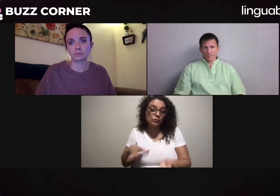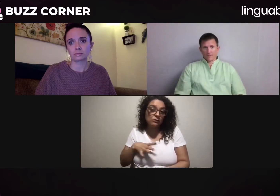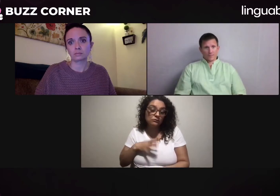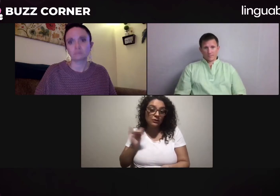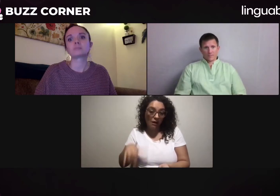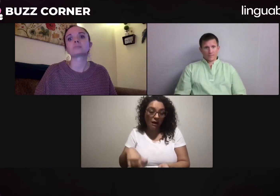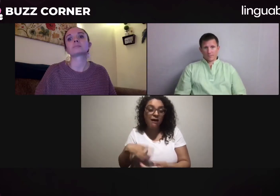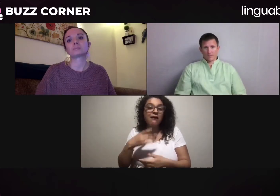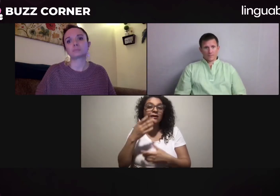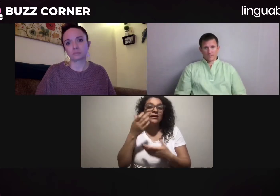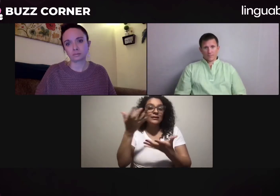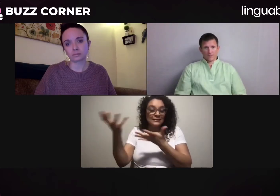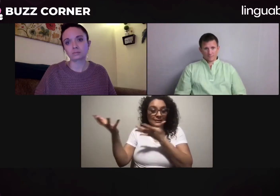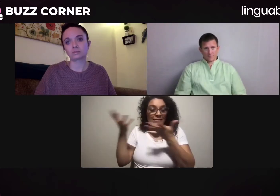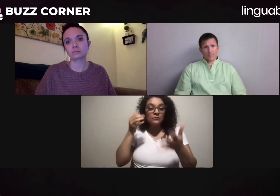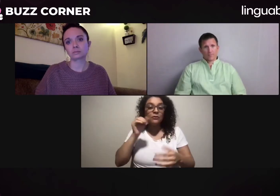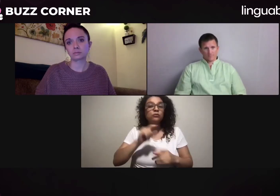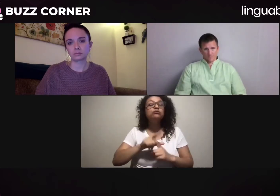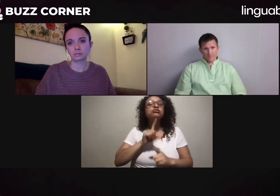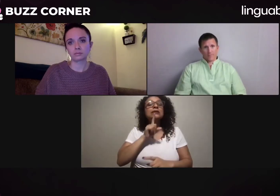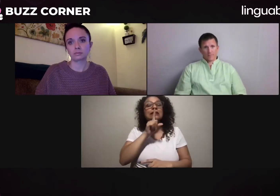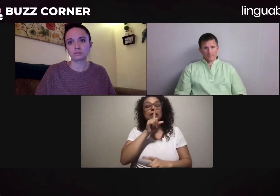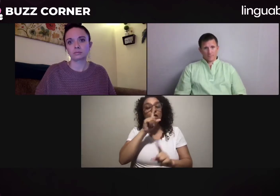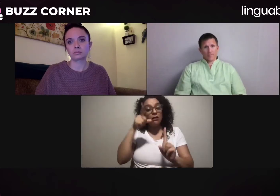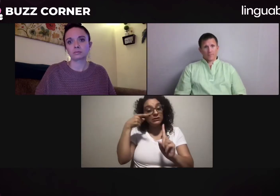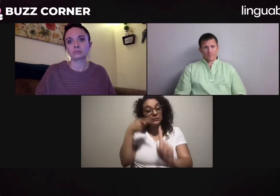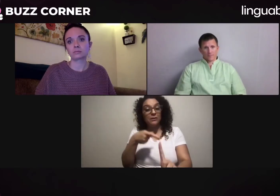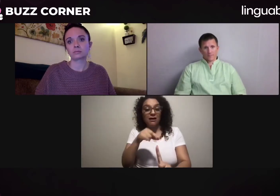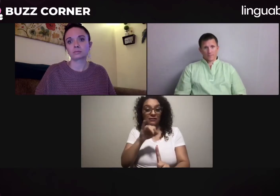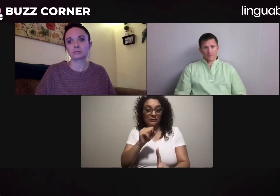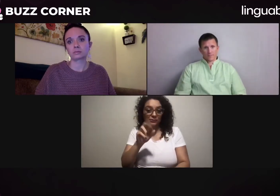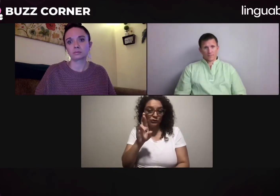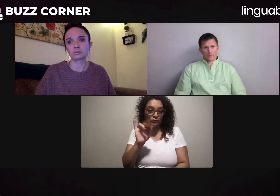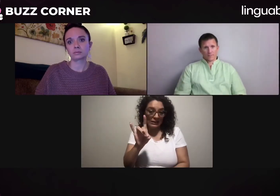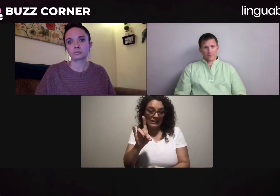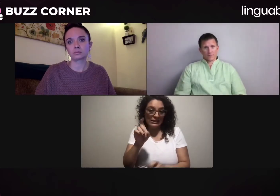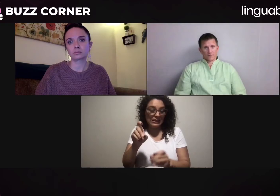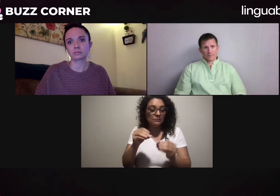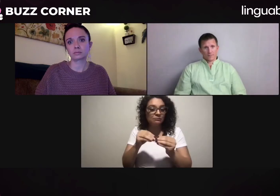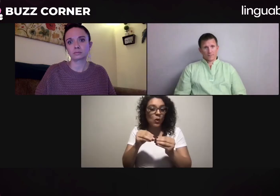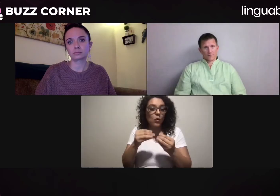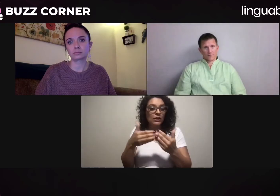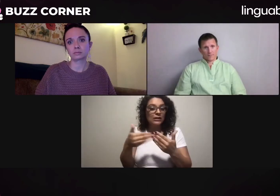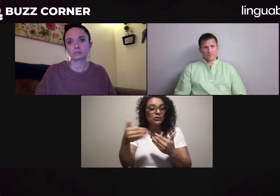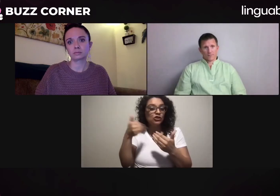They don't have enough ASL interpreters on the docket. But really, we have to take a look at RID. Right.